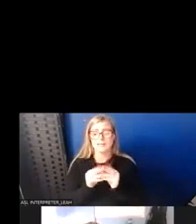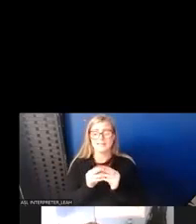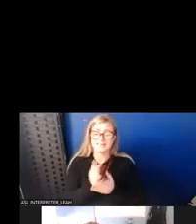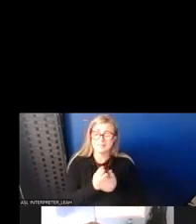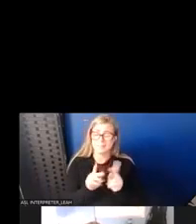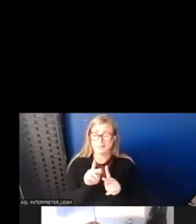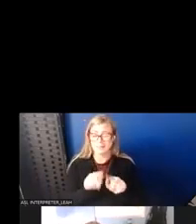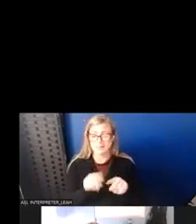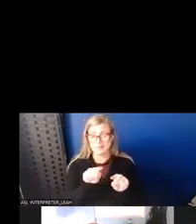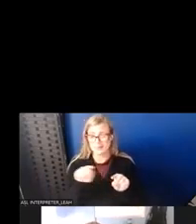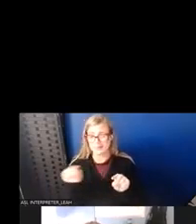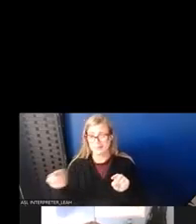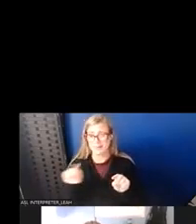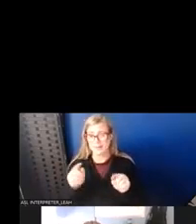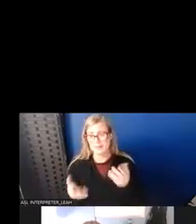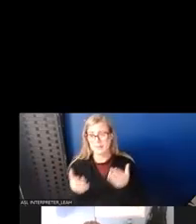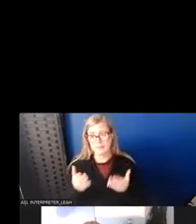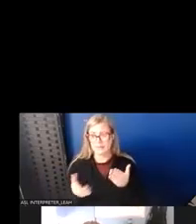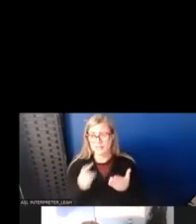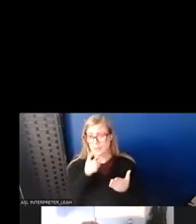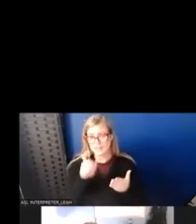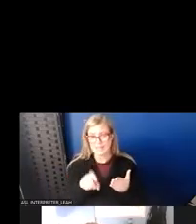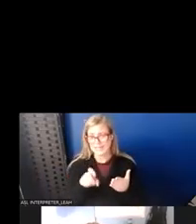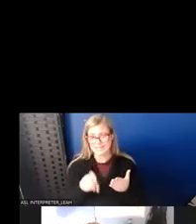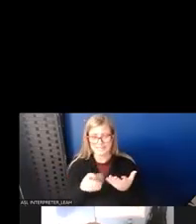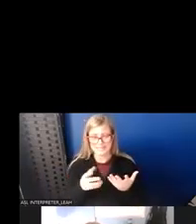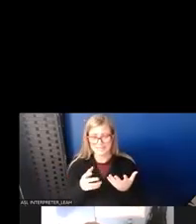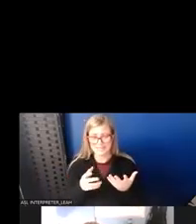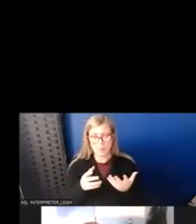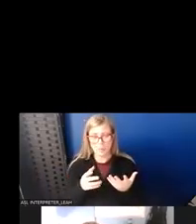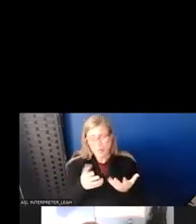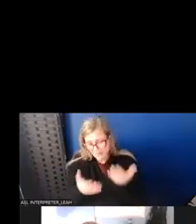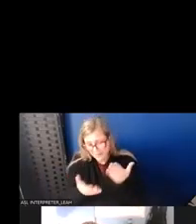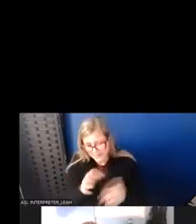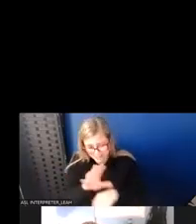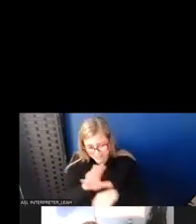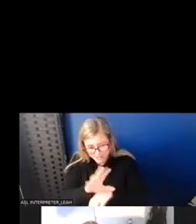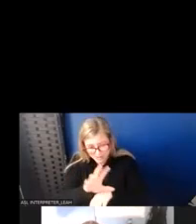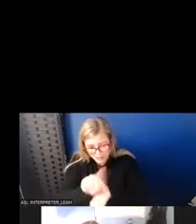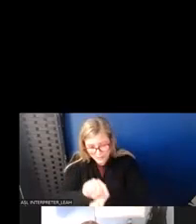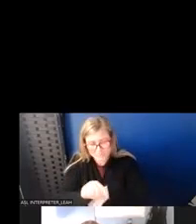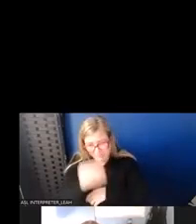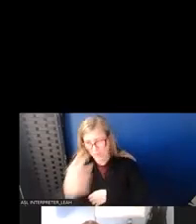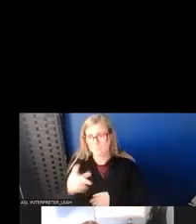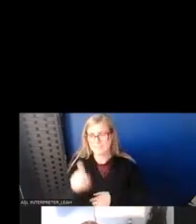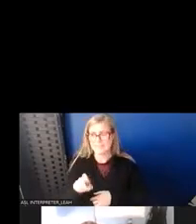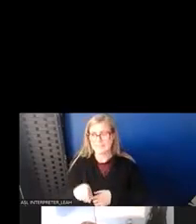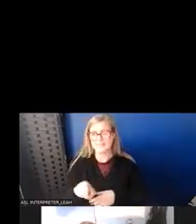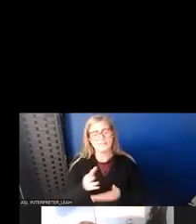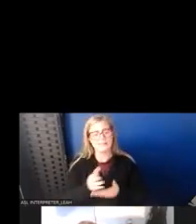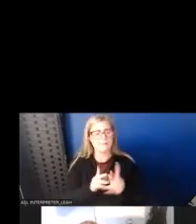may need to be just consulted and informed, which means like they may not need to be at the meeting.